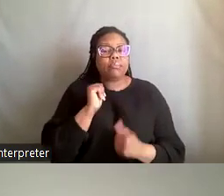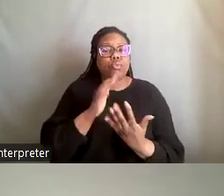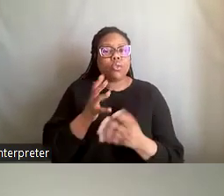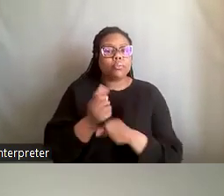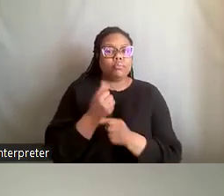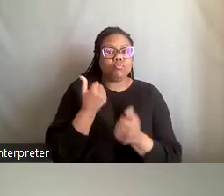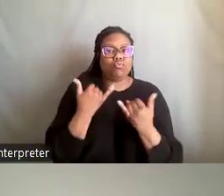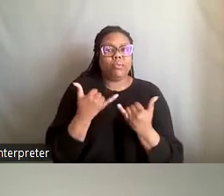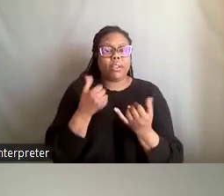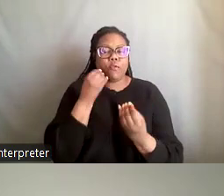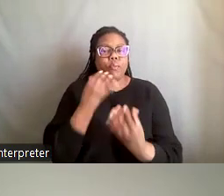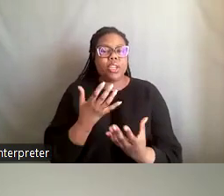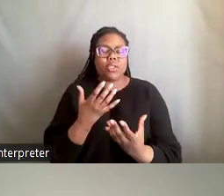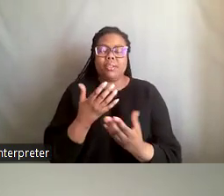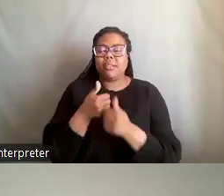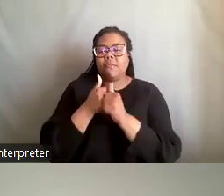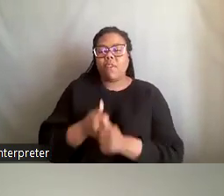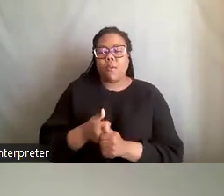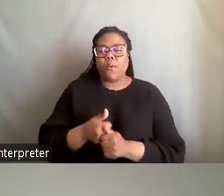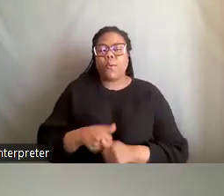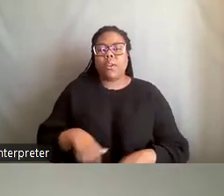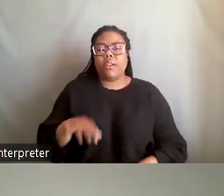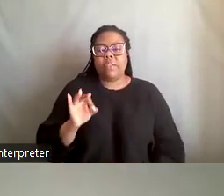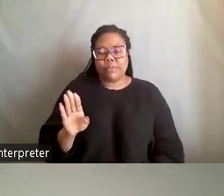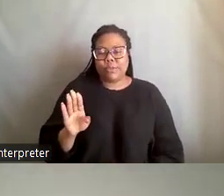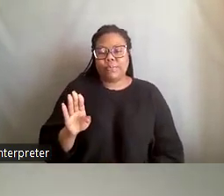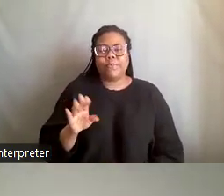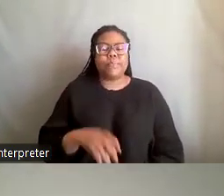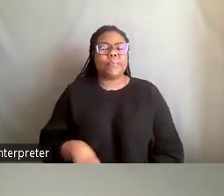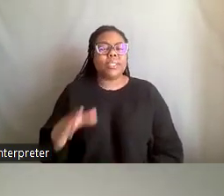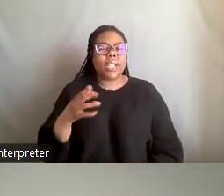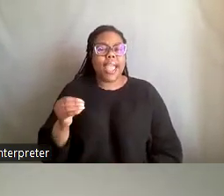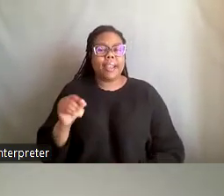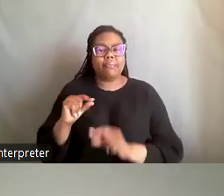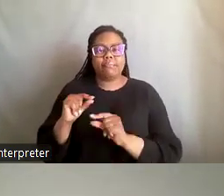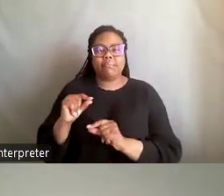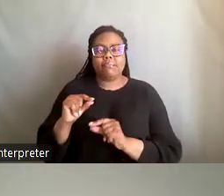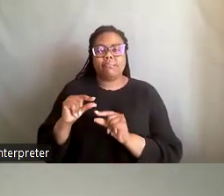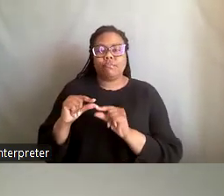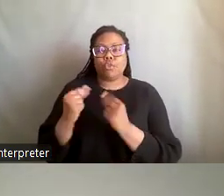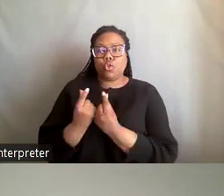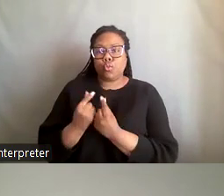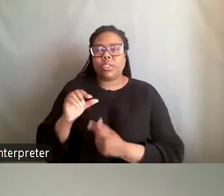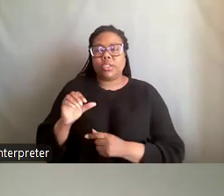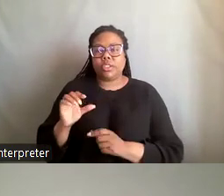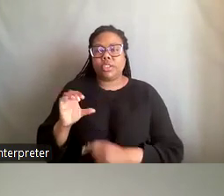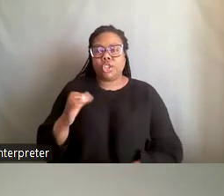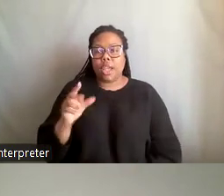now. So the group, the ListServ is the best way to get that information. Okay. I' m going to ask our speakers